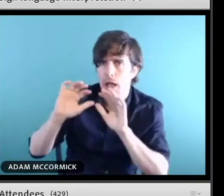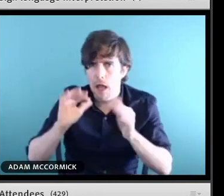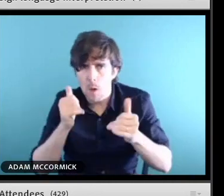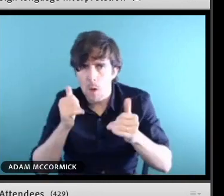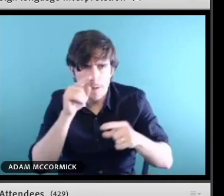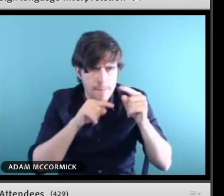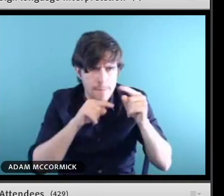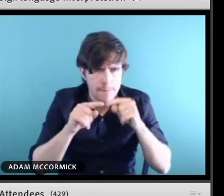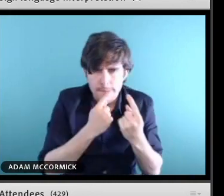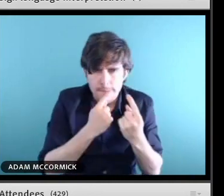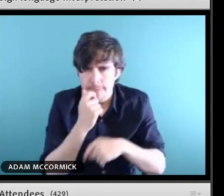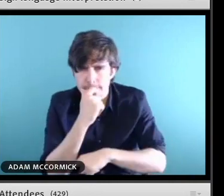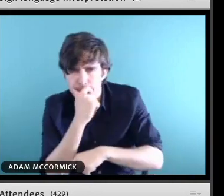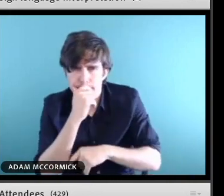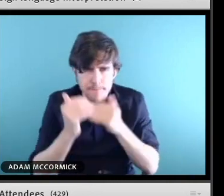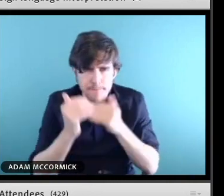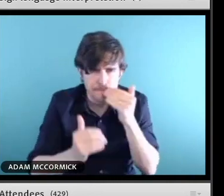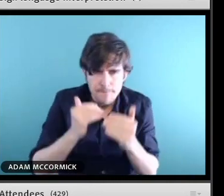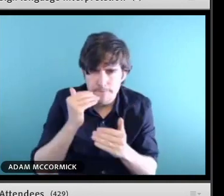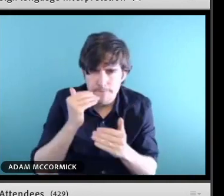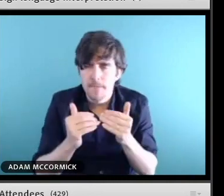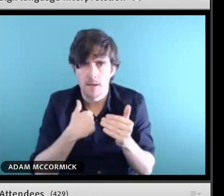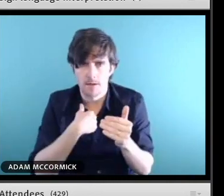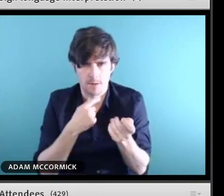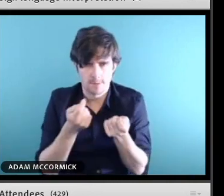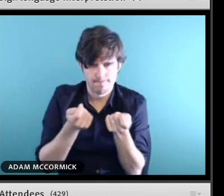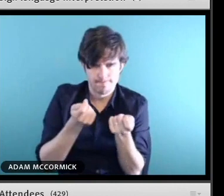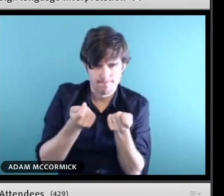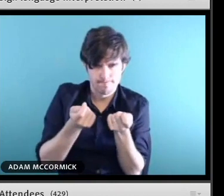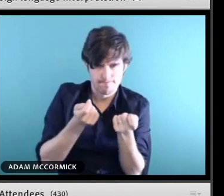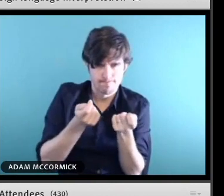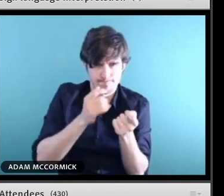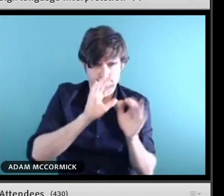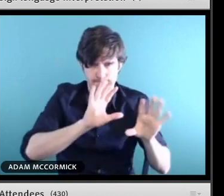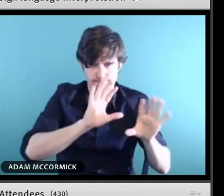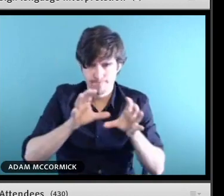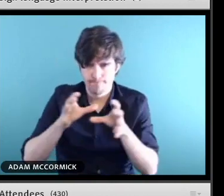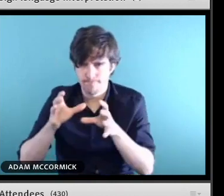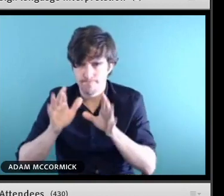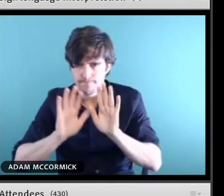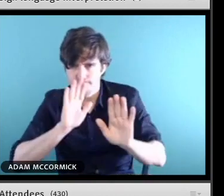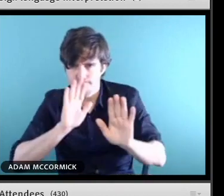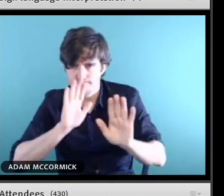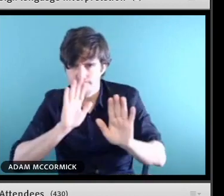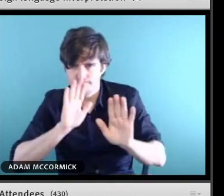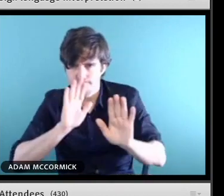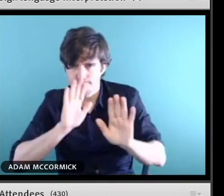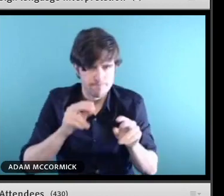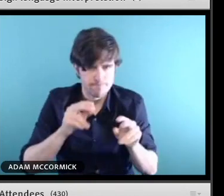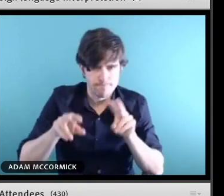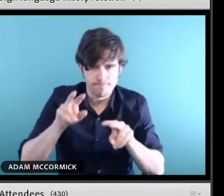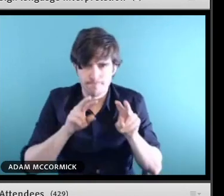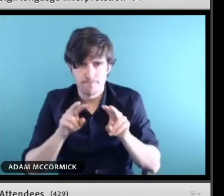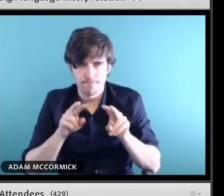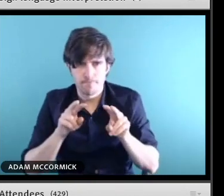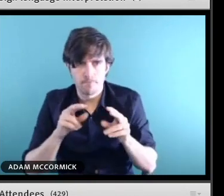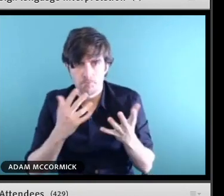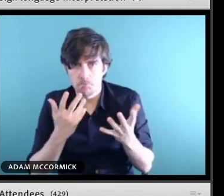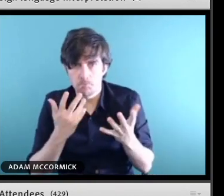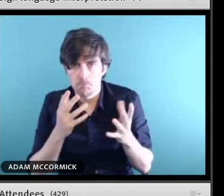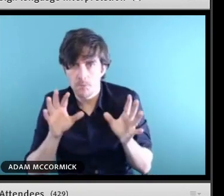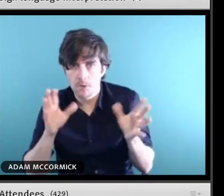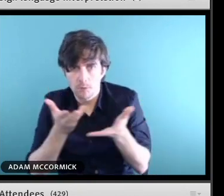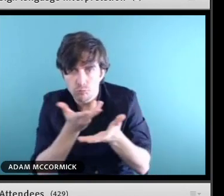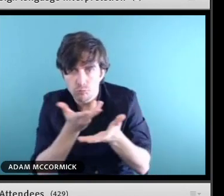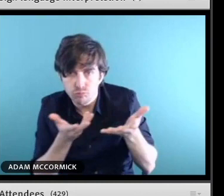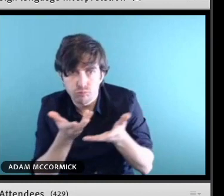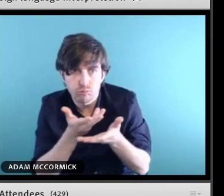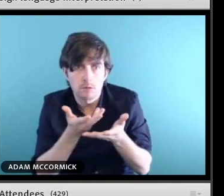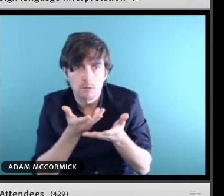Later on, we also interviewed other members who are not in the boards, in the leadership